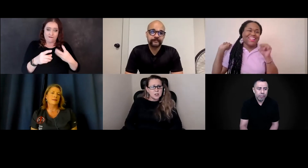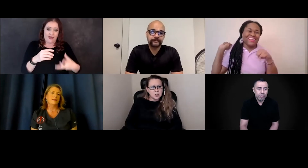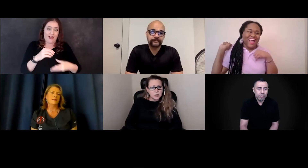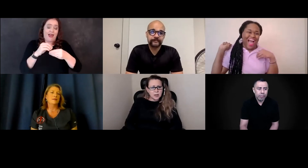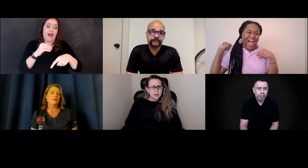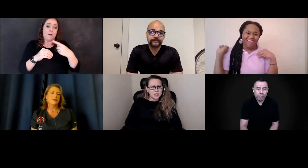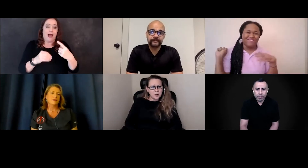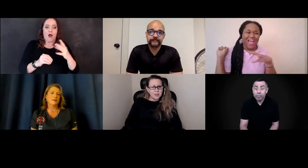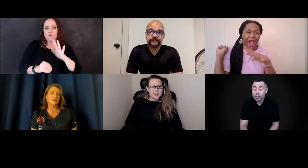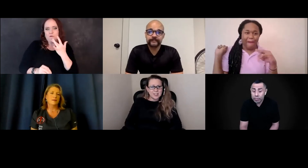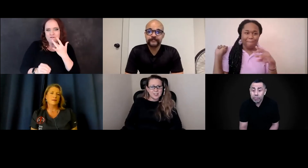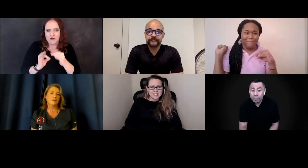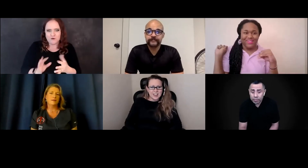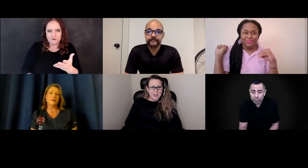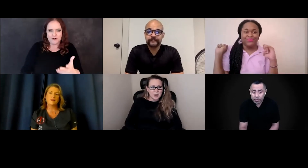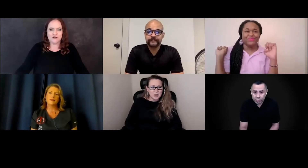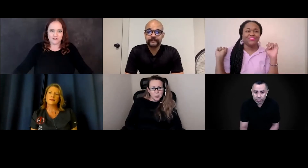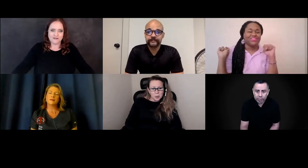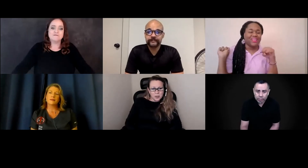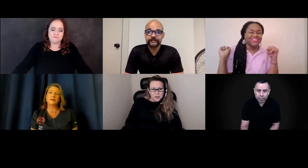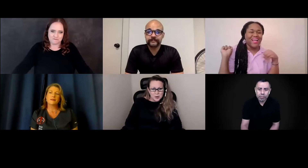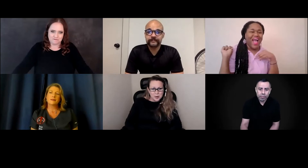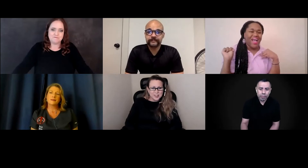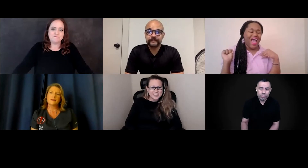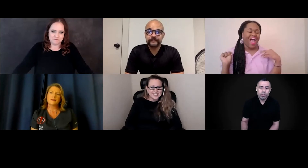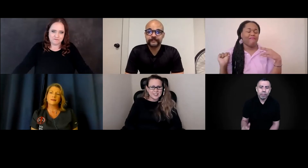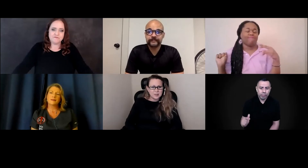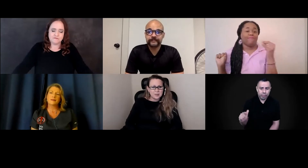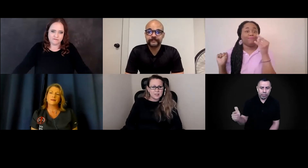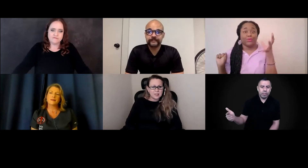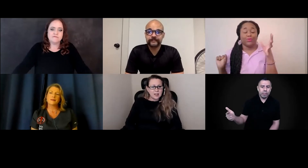Julia, do you have anything you'd like to add about your preferred interpreters? Julia Kennedy: Yes, I do.